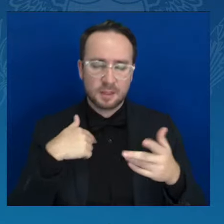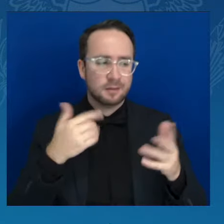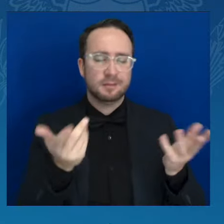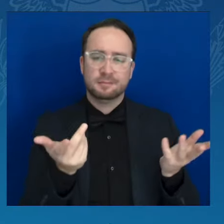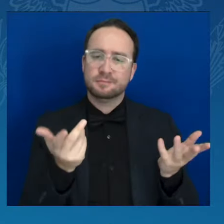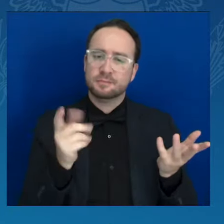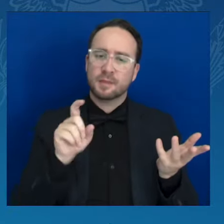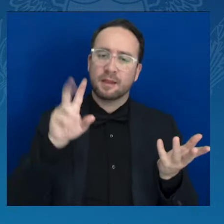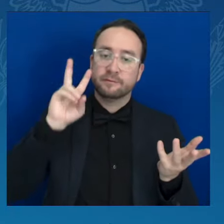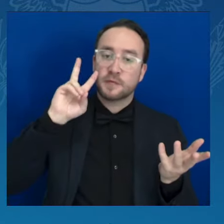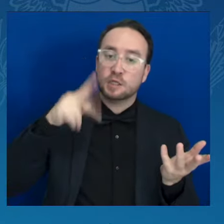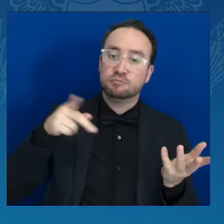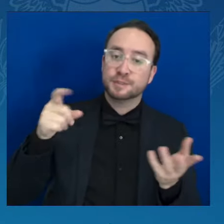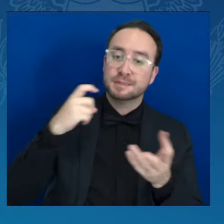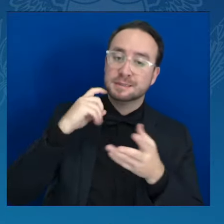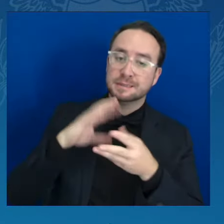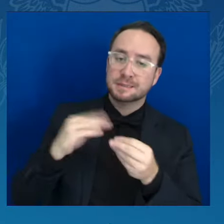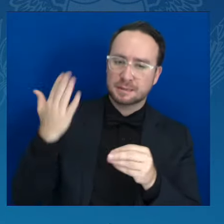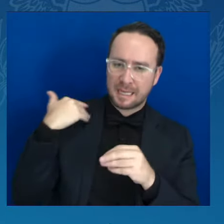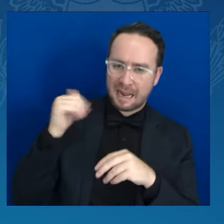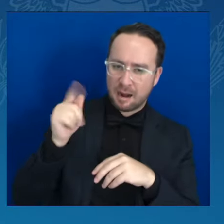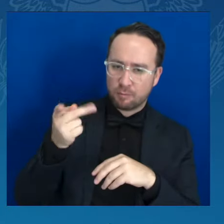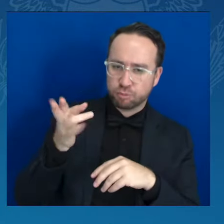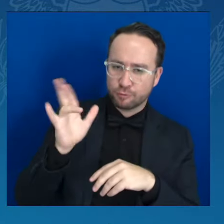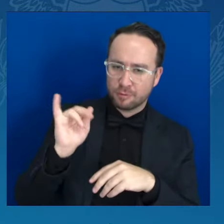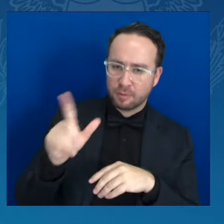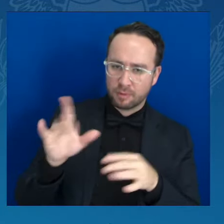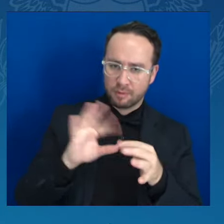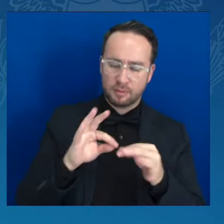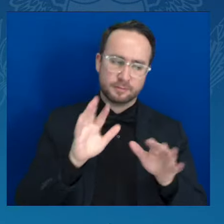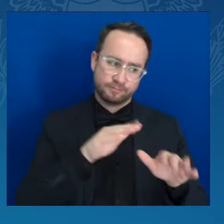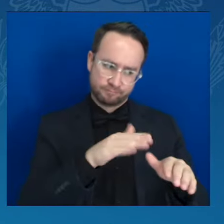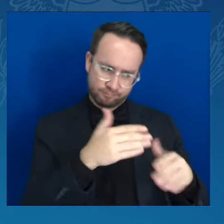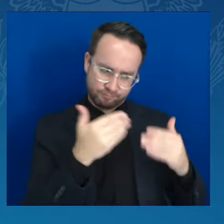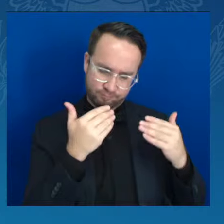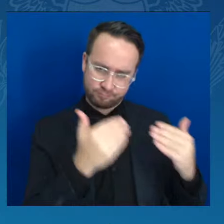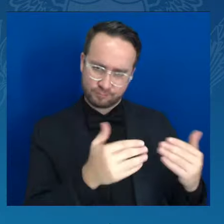to improve the data that we collect in South America and Africa